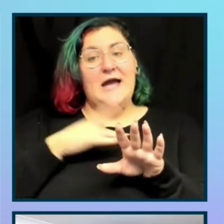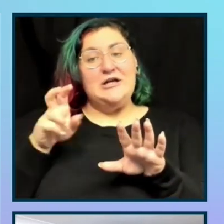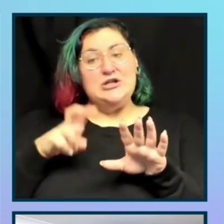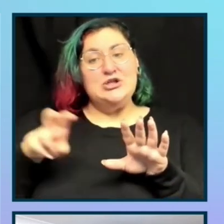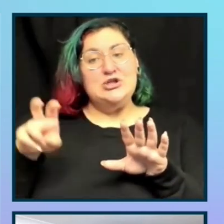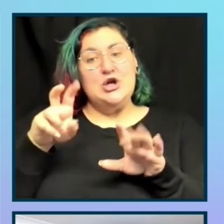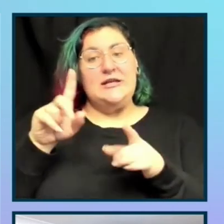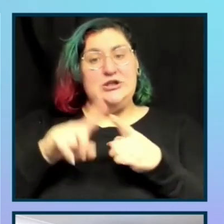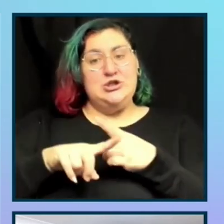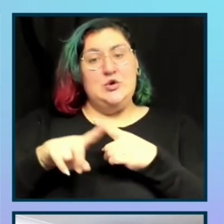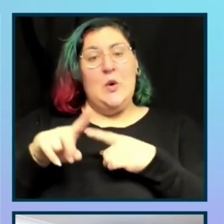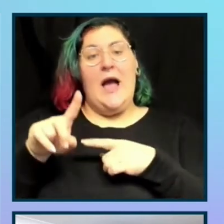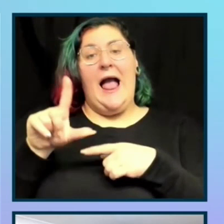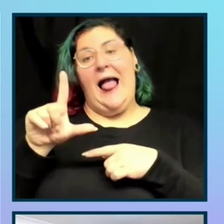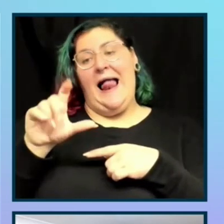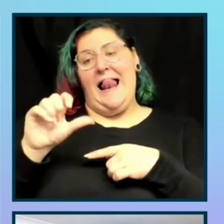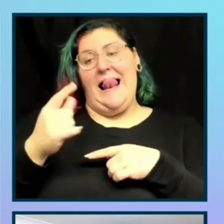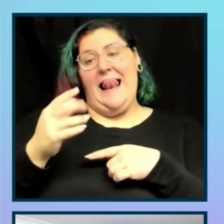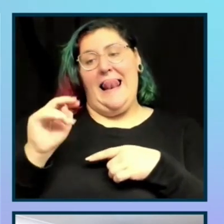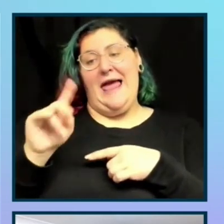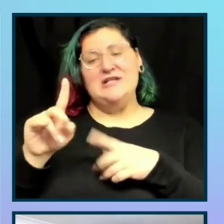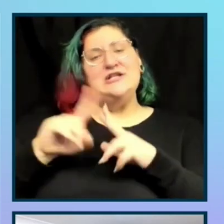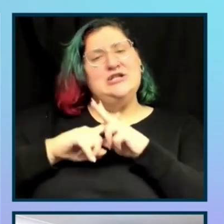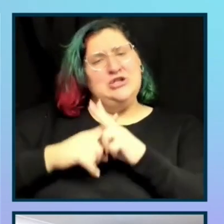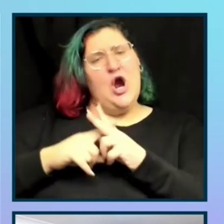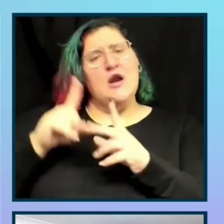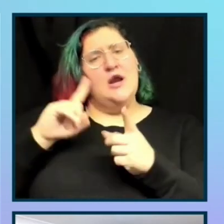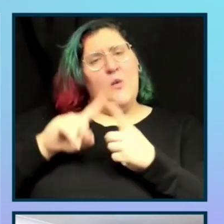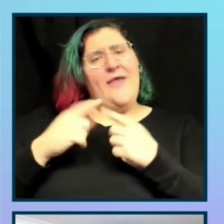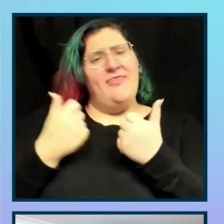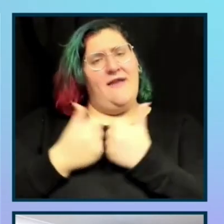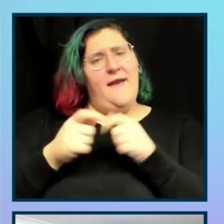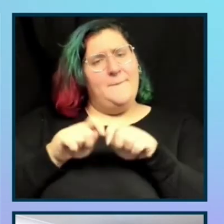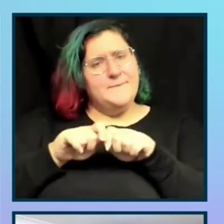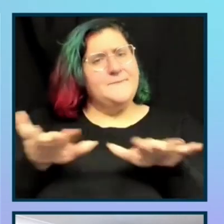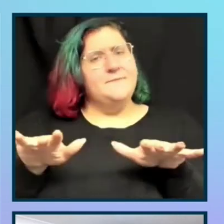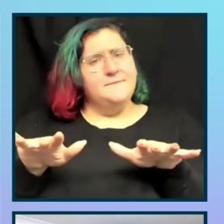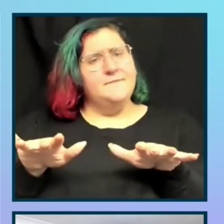in you know, 2018 when the game first came out. And prior to September, 2021,